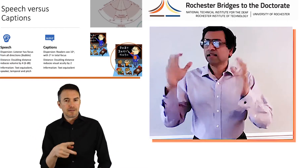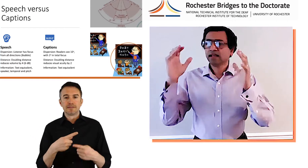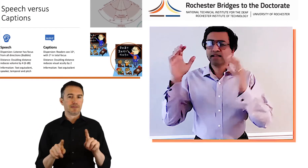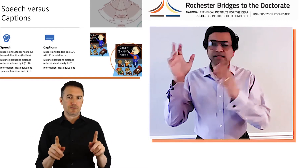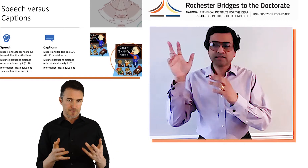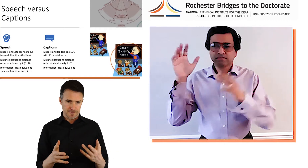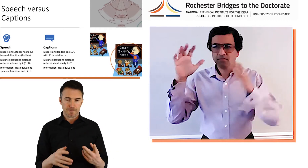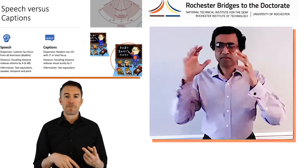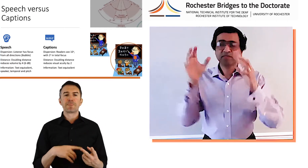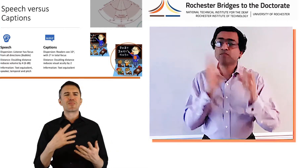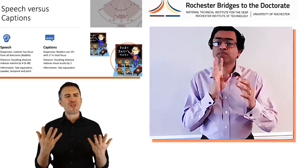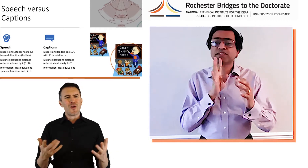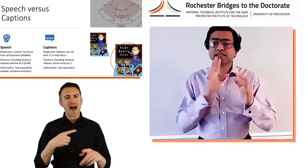The design principles...